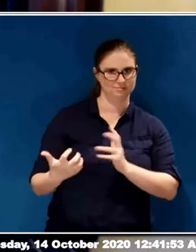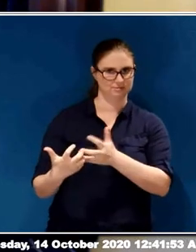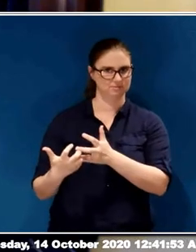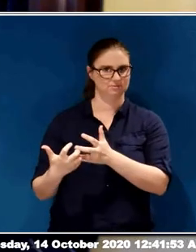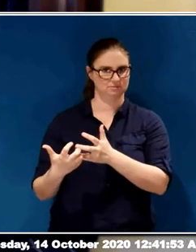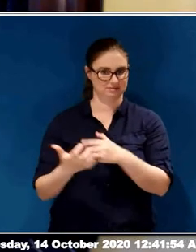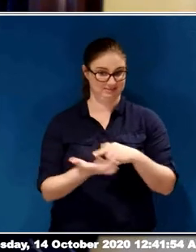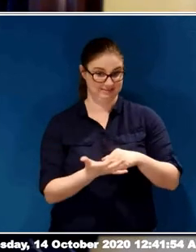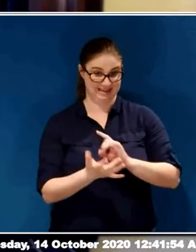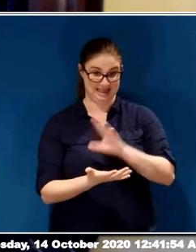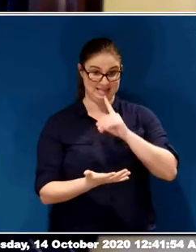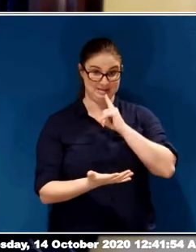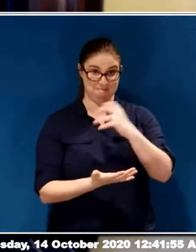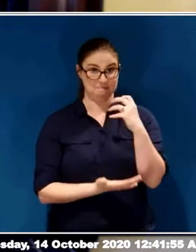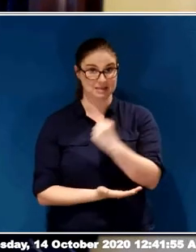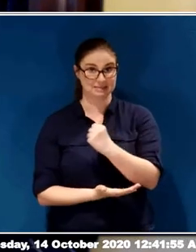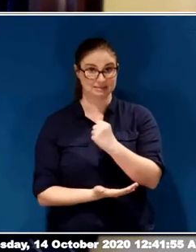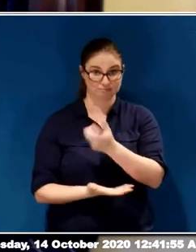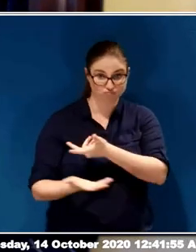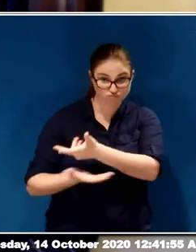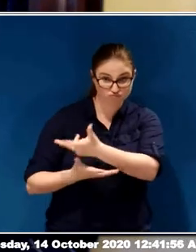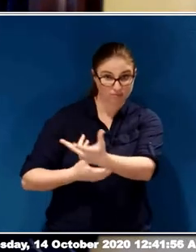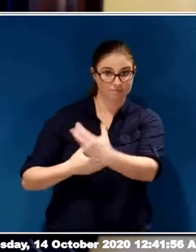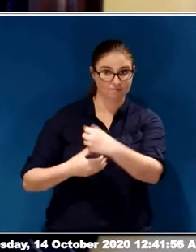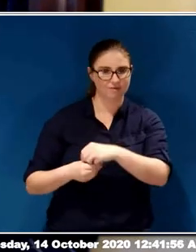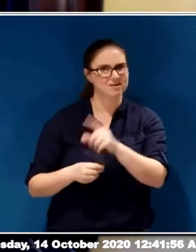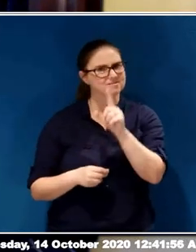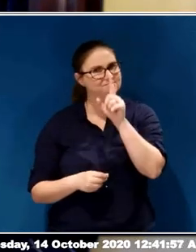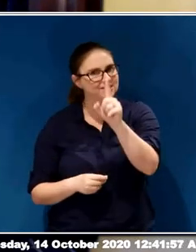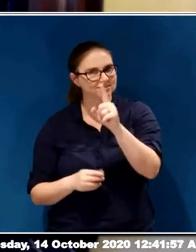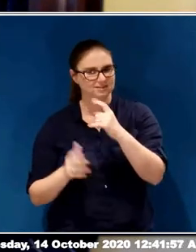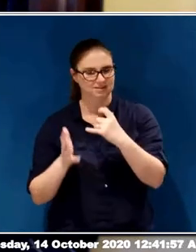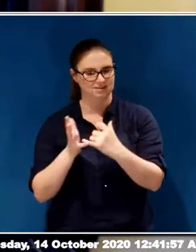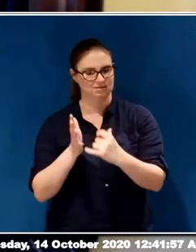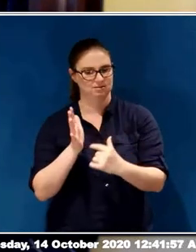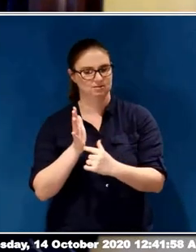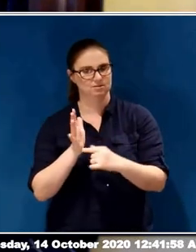there are policies that apply specifically to students who receive